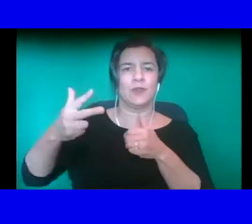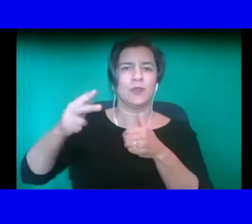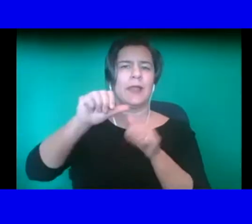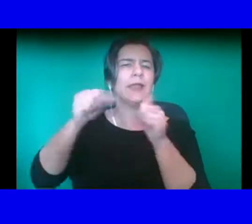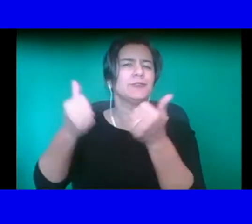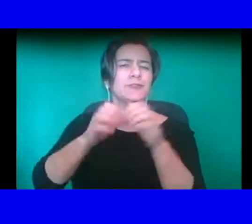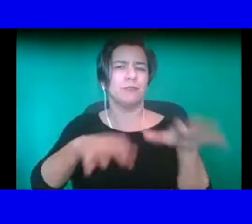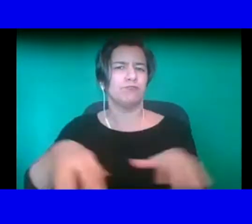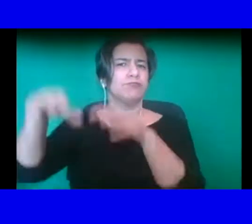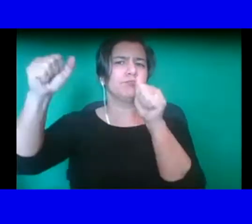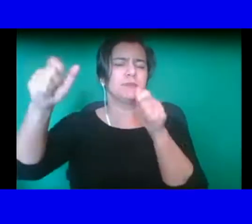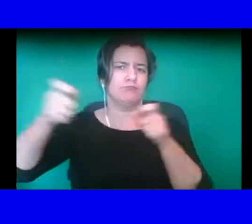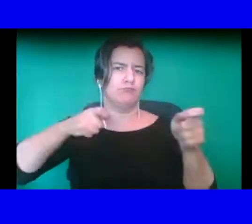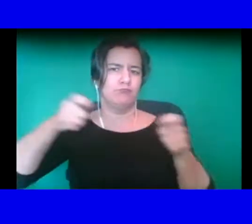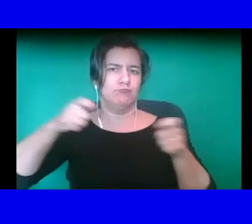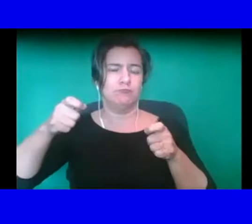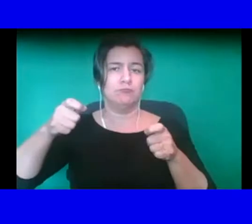and that third-party administrator is Blue Shield.